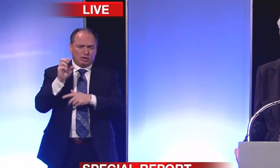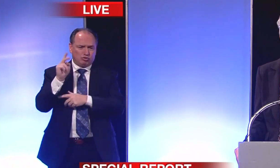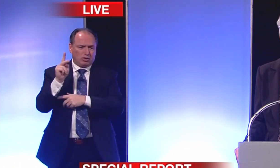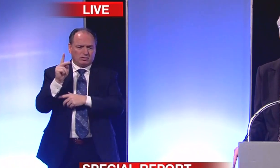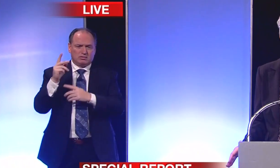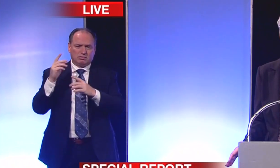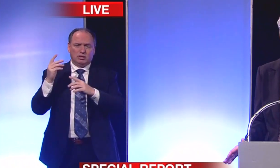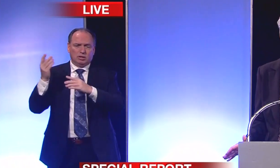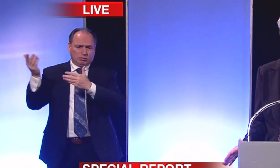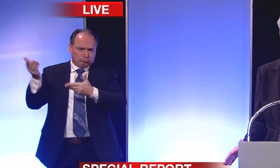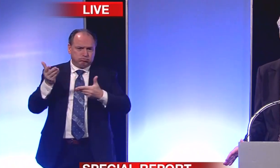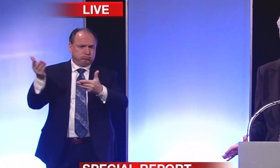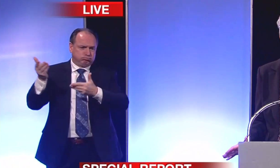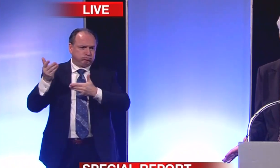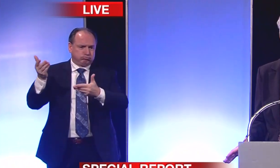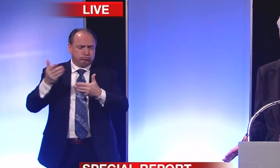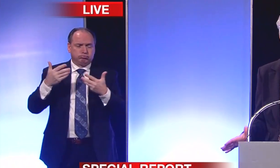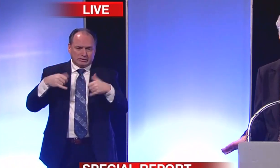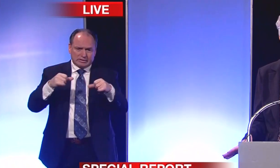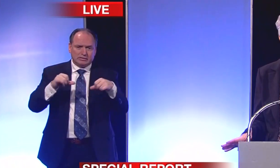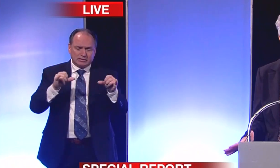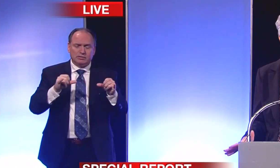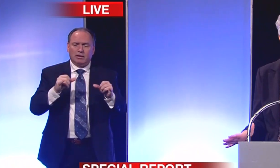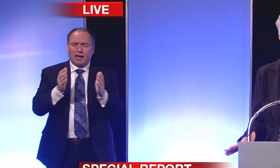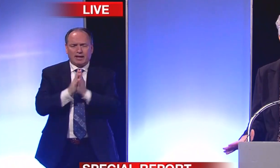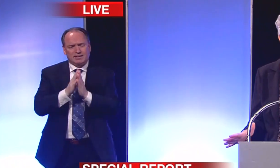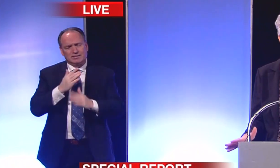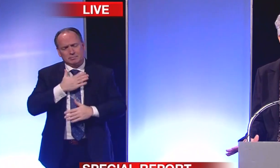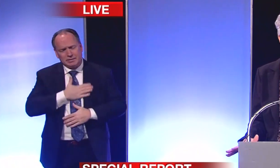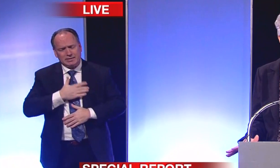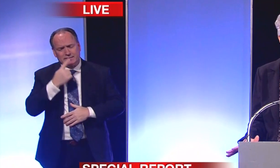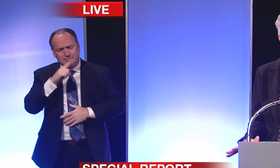THE FOOD CHAIN, SUPPLY CHAIN IS WORKING. I'VE BEEN ON I-90 A COUPLE OF TIMES AND THERE'S LOTS OF